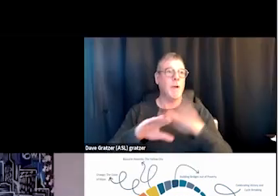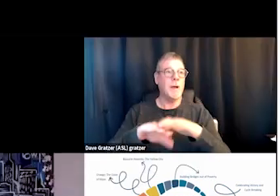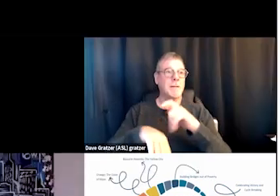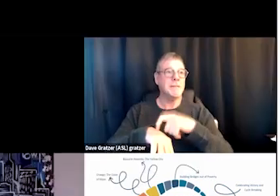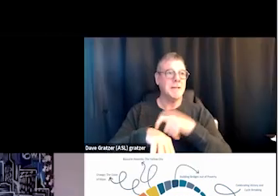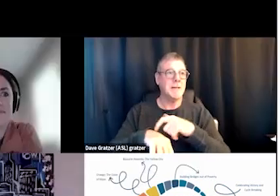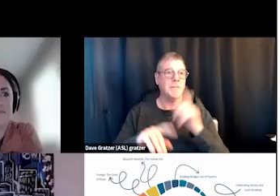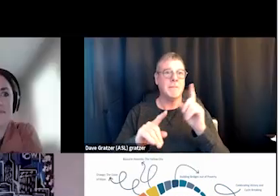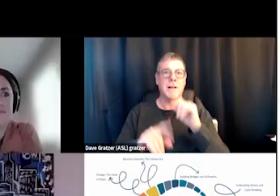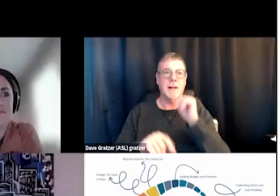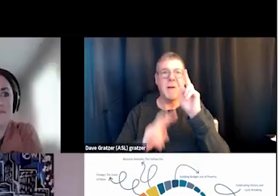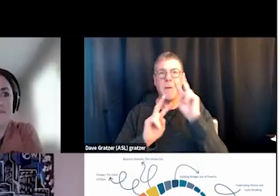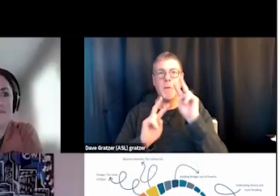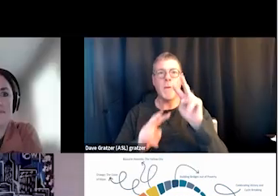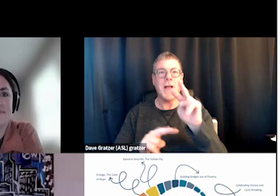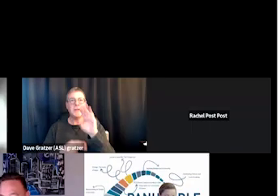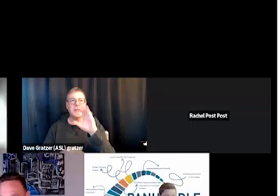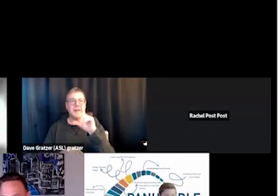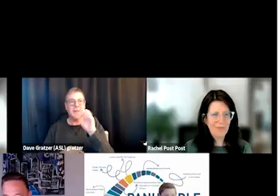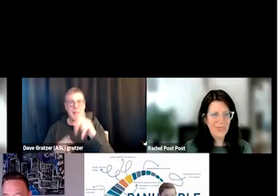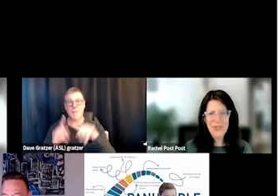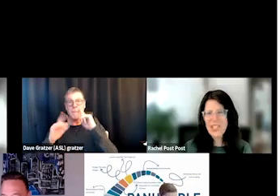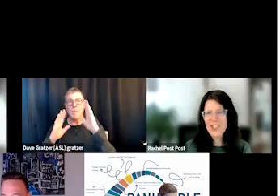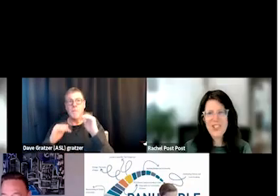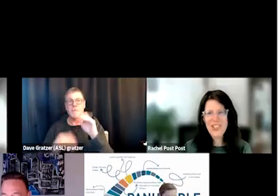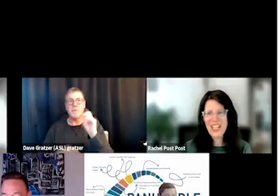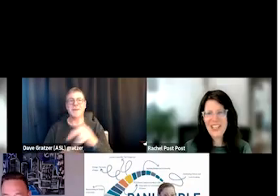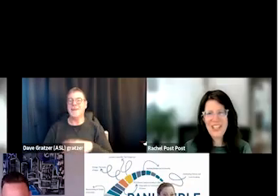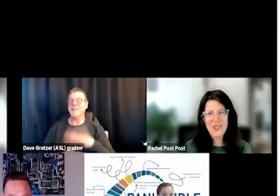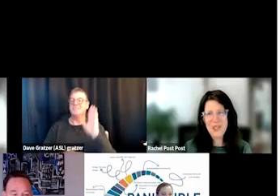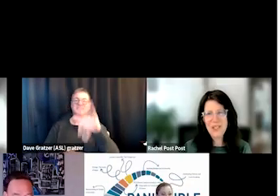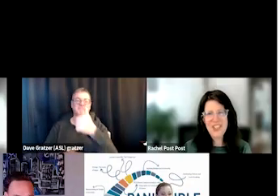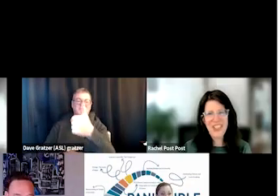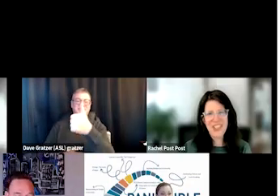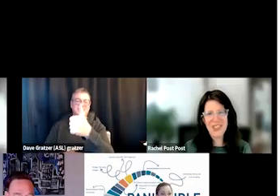I wasn't watching the clock, but hopefully, we're okay. You did just great. Thank you so much, Darrell.